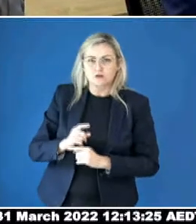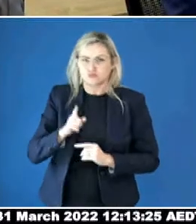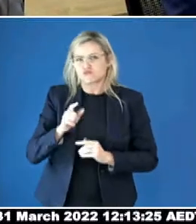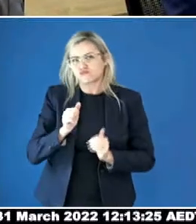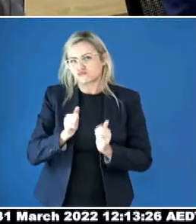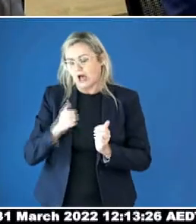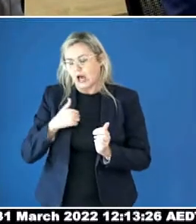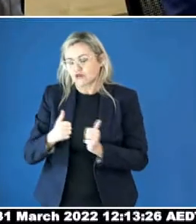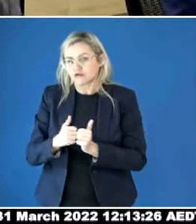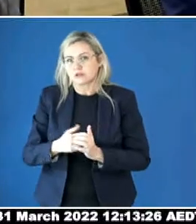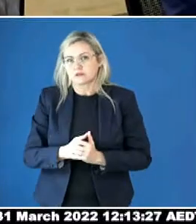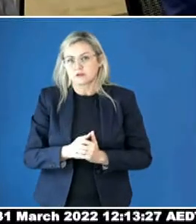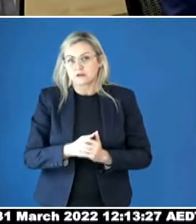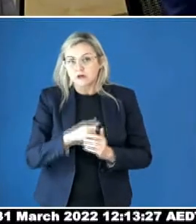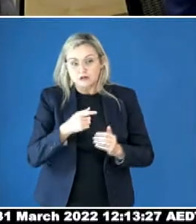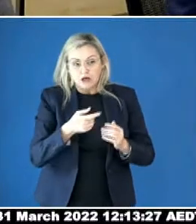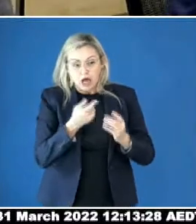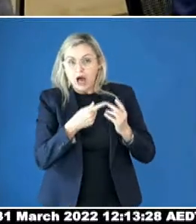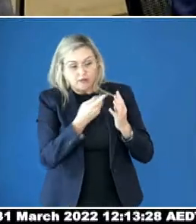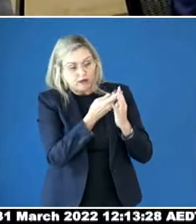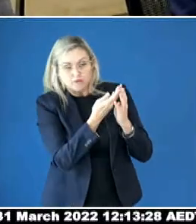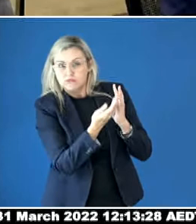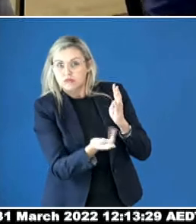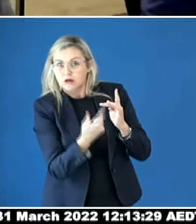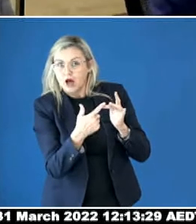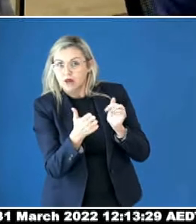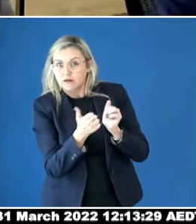And you would accept that there is no other supporting documentation that